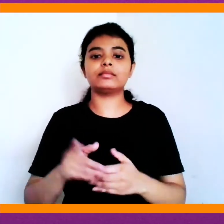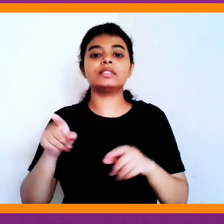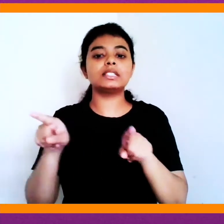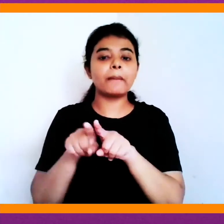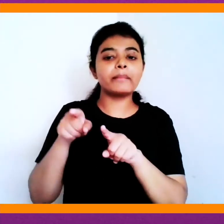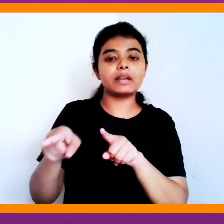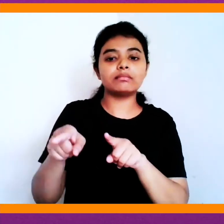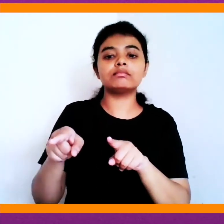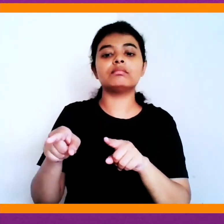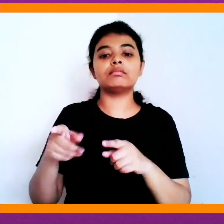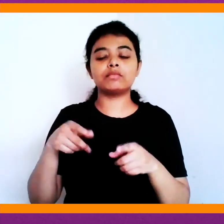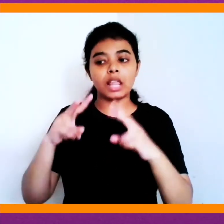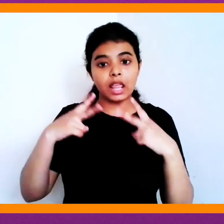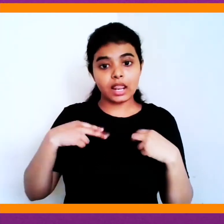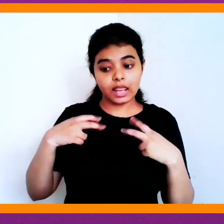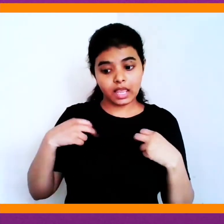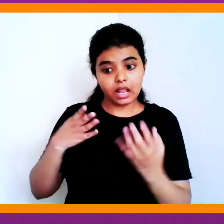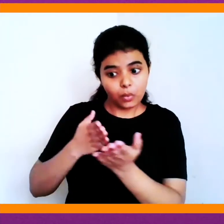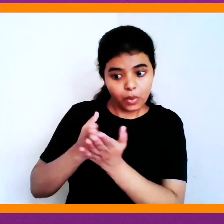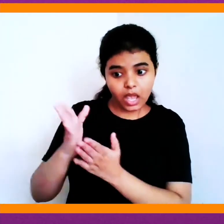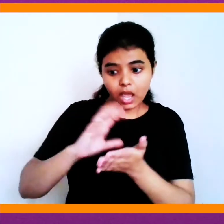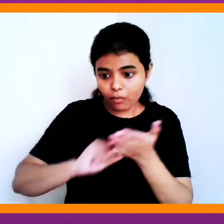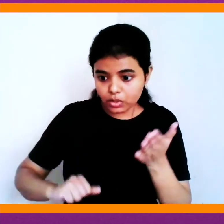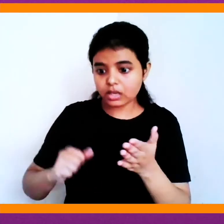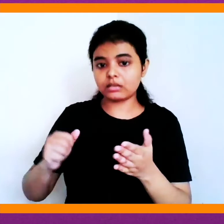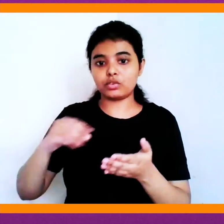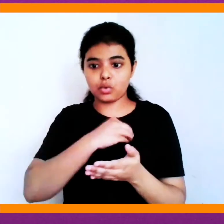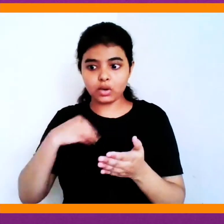and secondly in the future if she would like to have a baby that is also not affected and